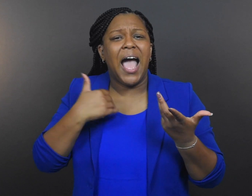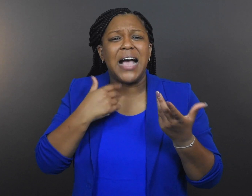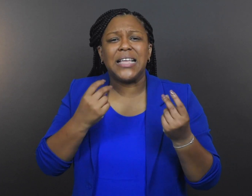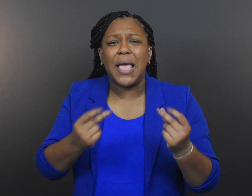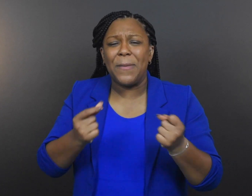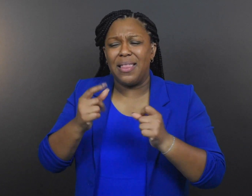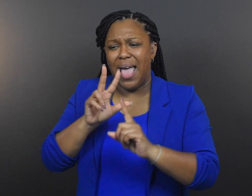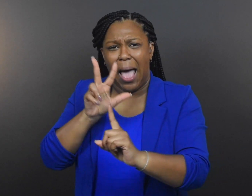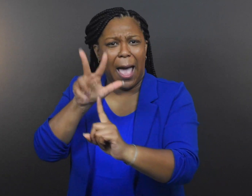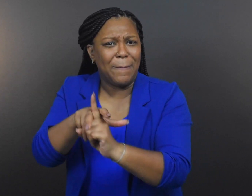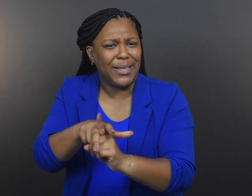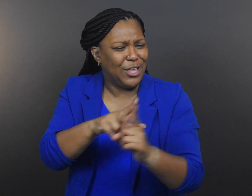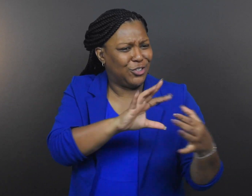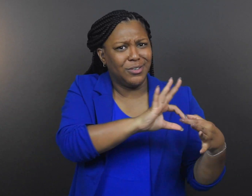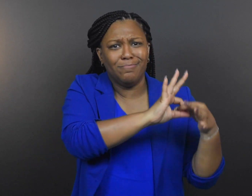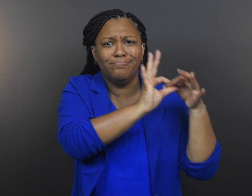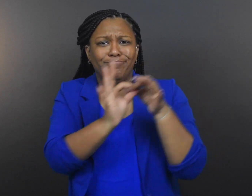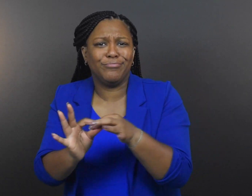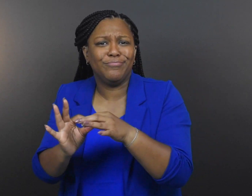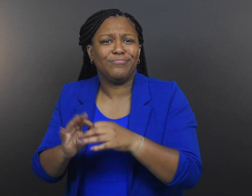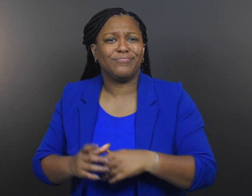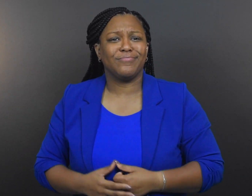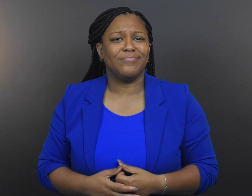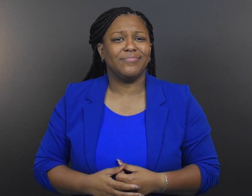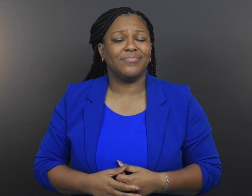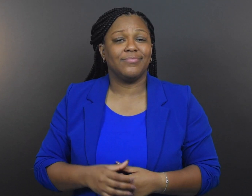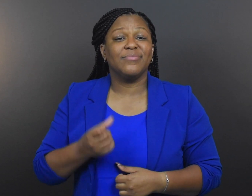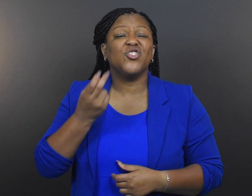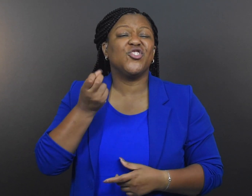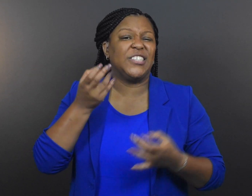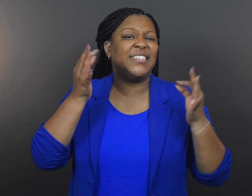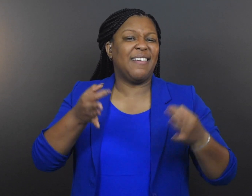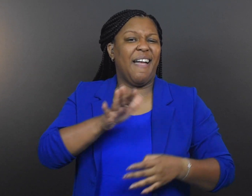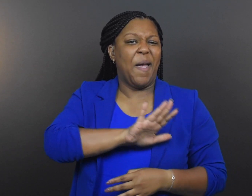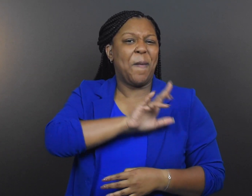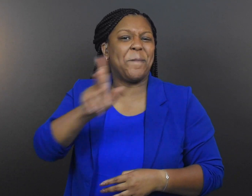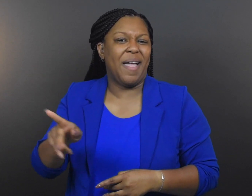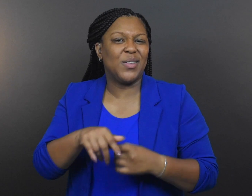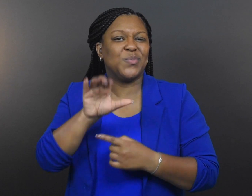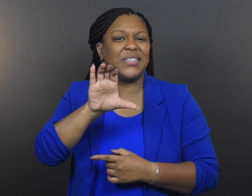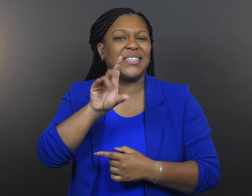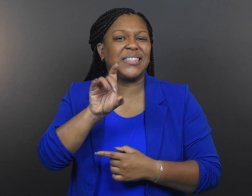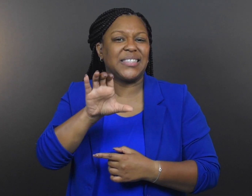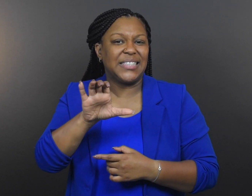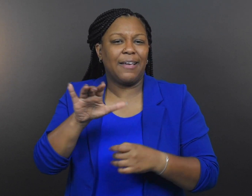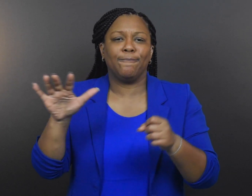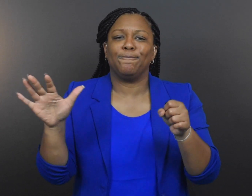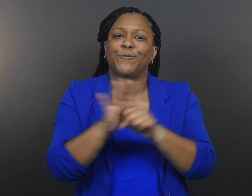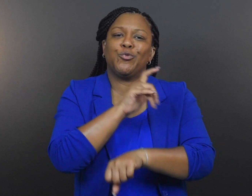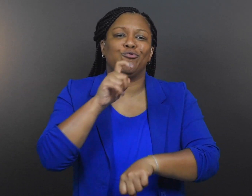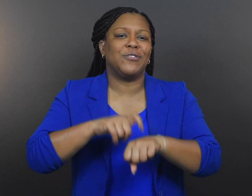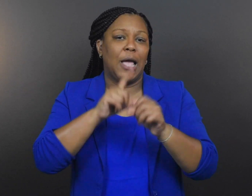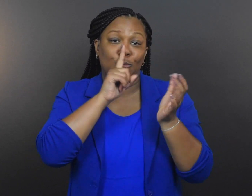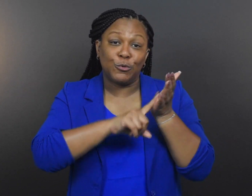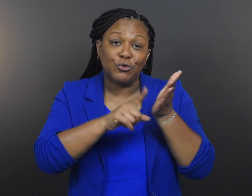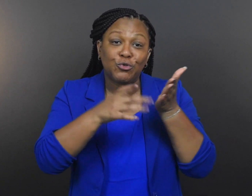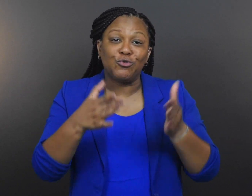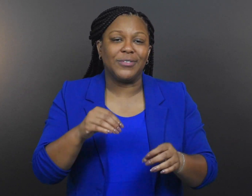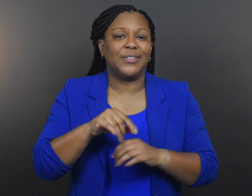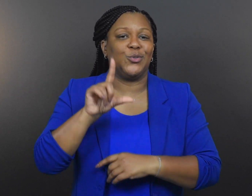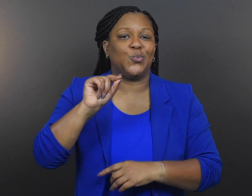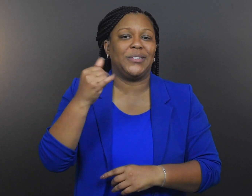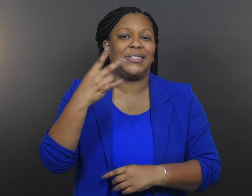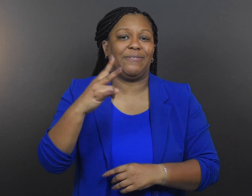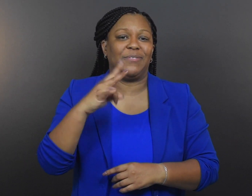Amy says. She returned to CDC as a full-time researcher in 2017,